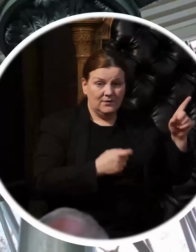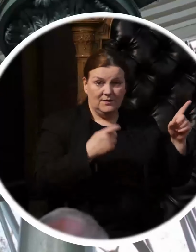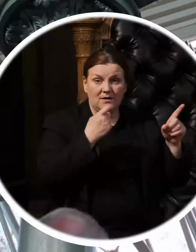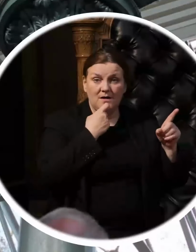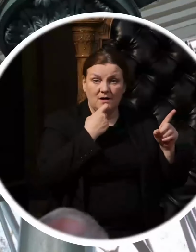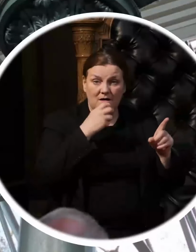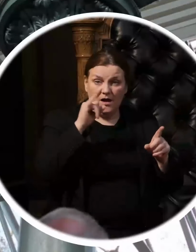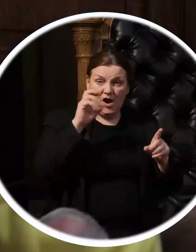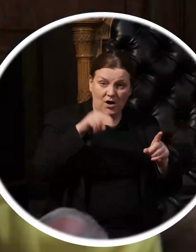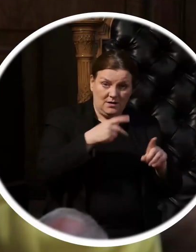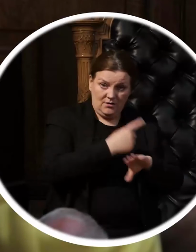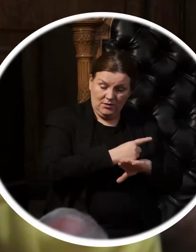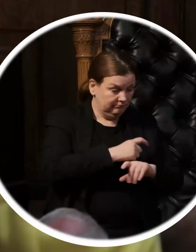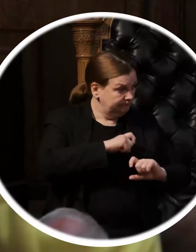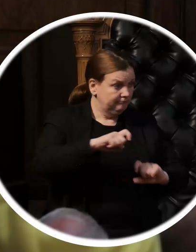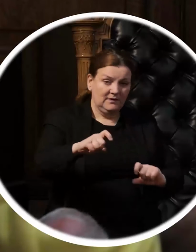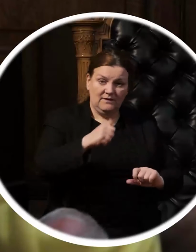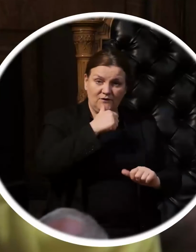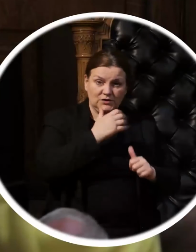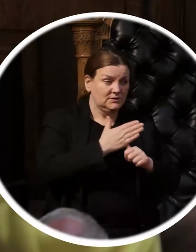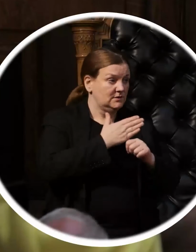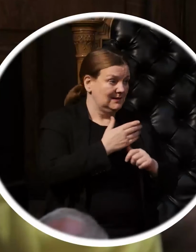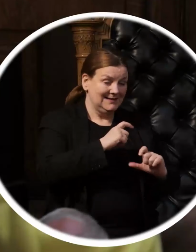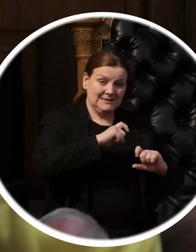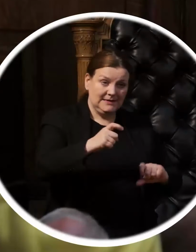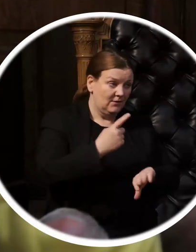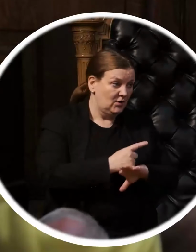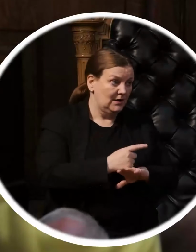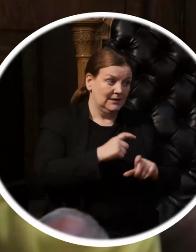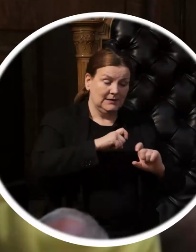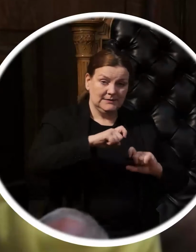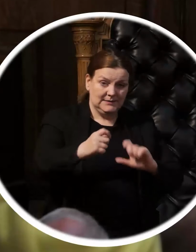they're still intact and they're still supporting the roof.